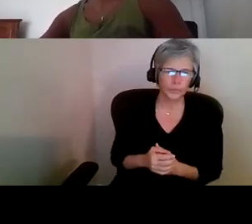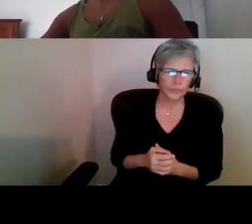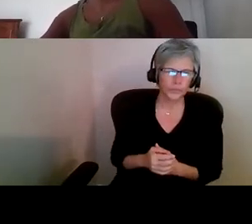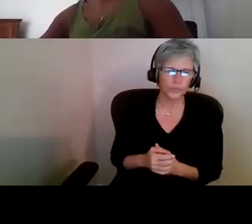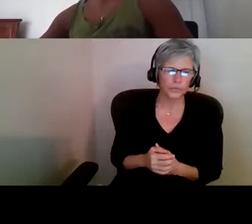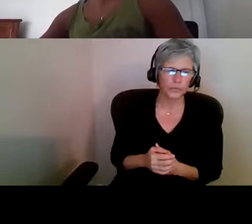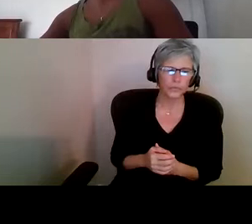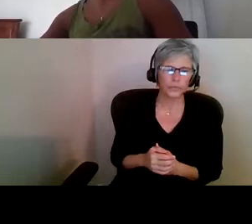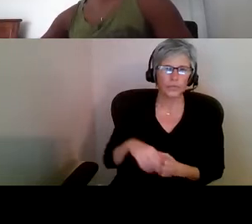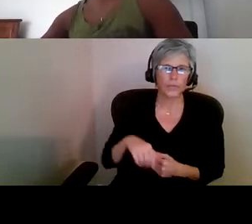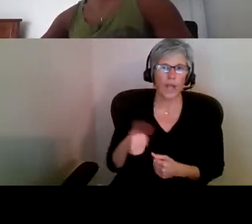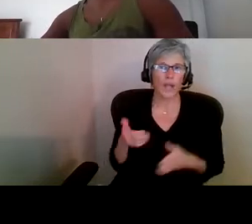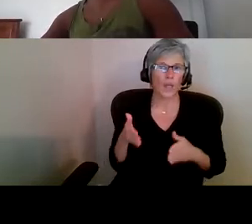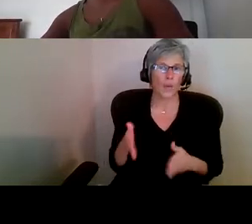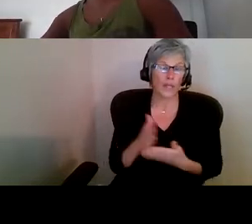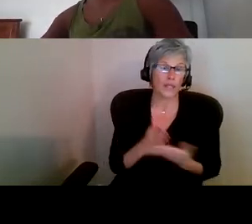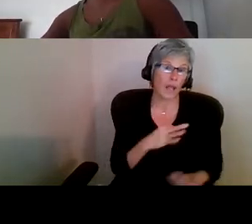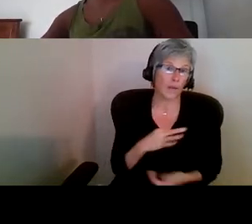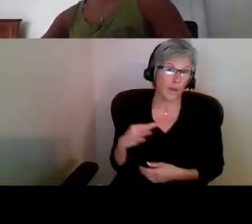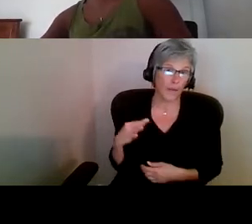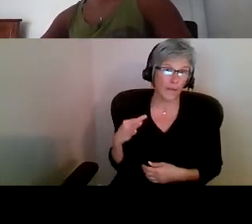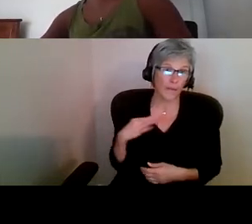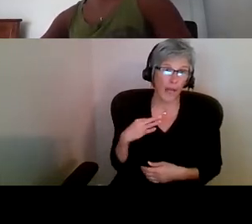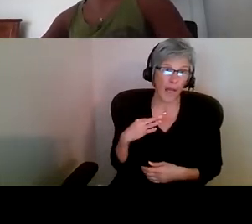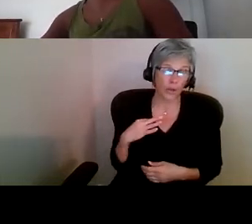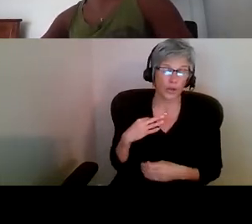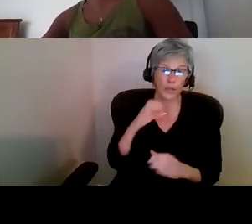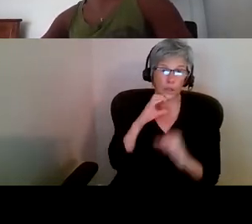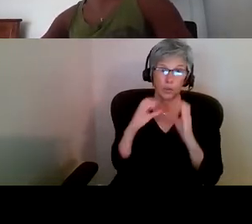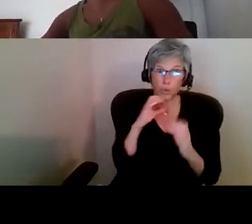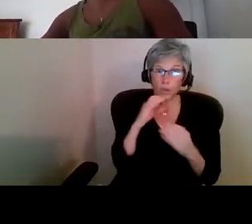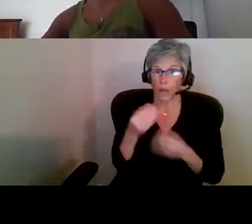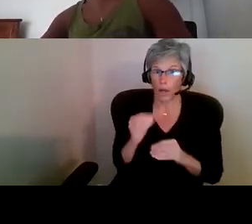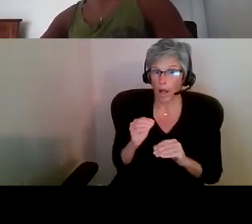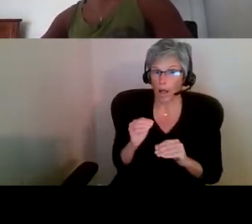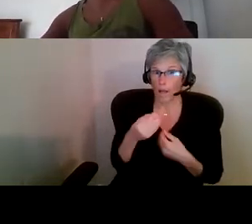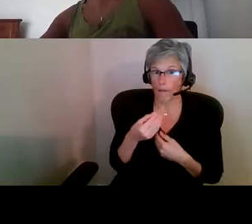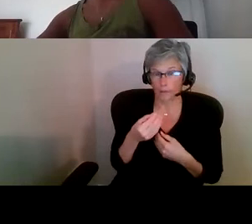way that some faculty have chosen to really communicate their office hours is in their email